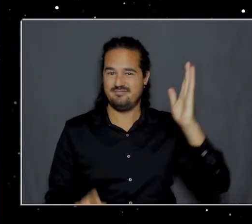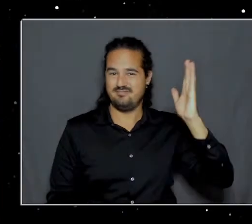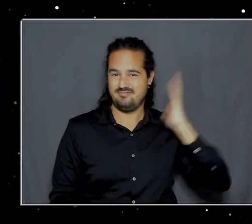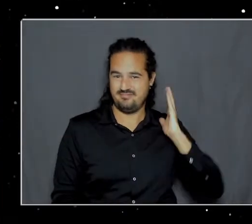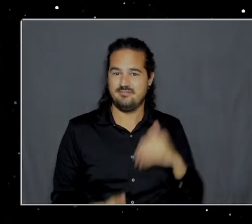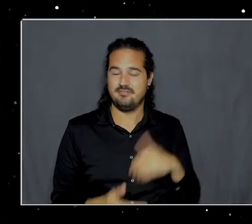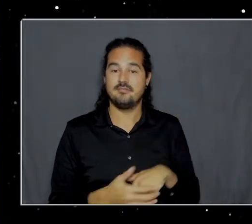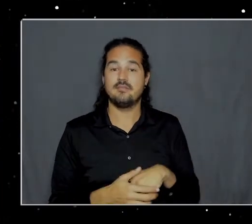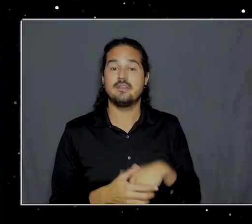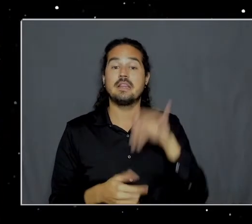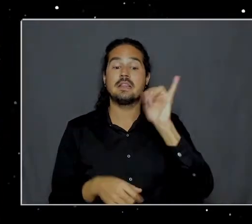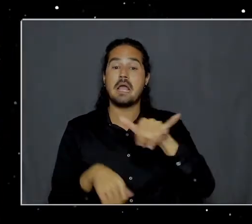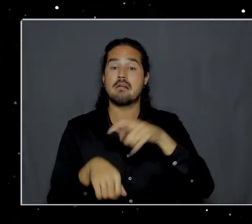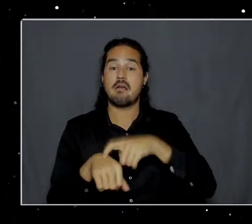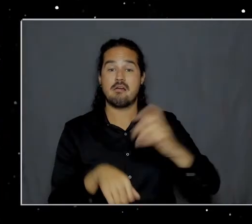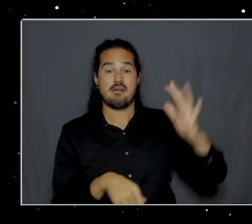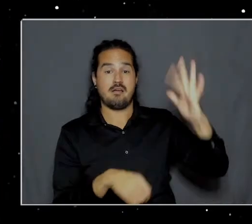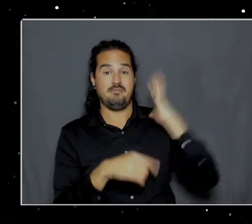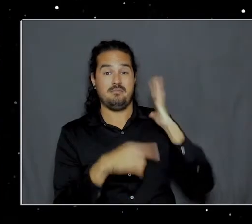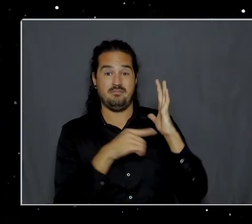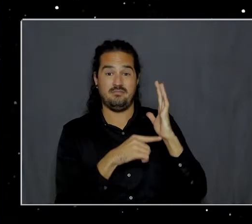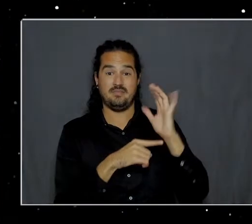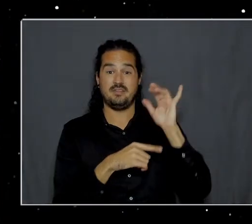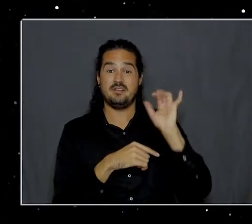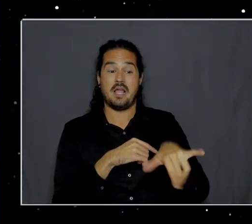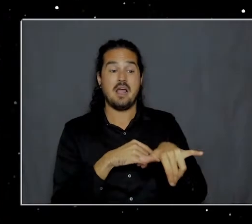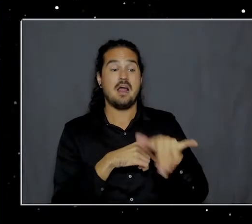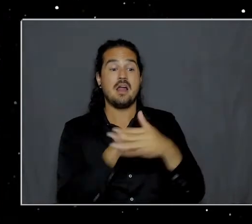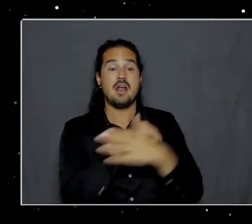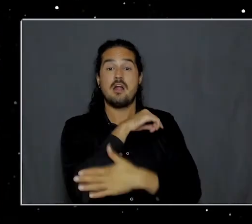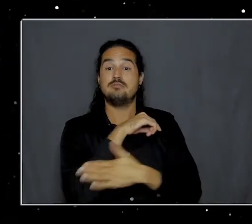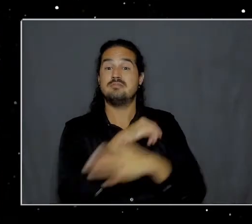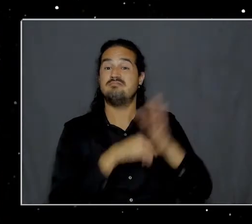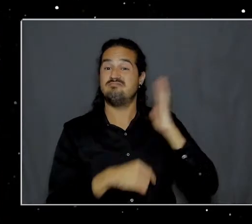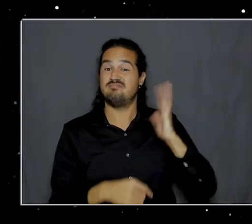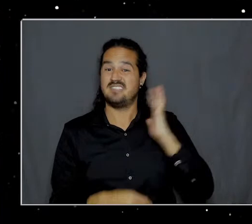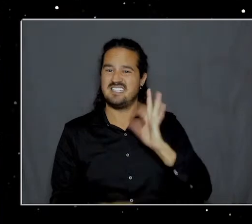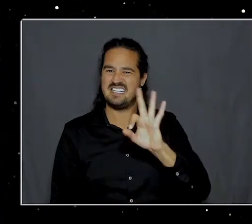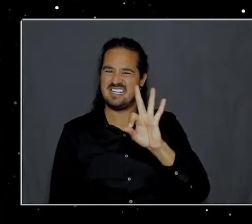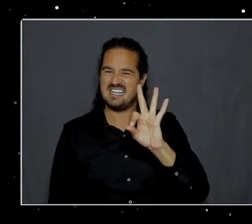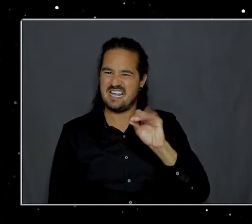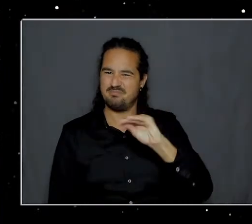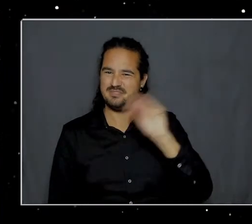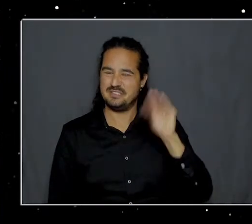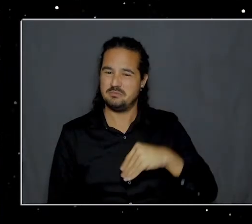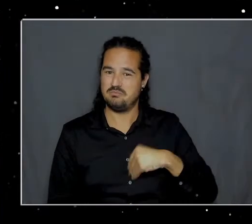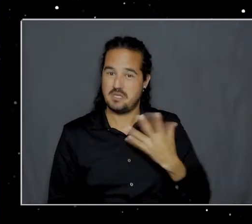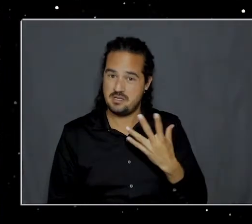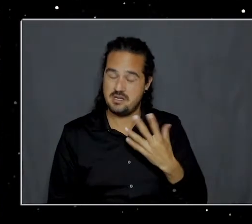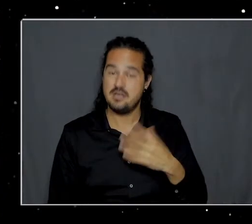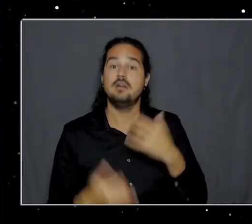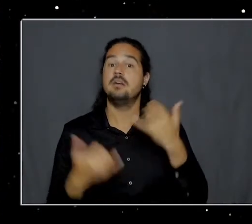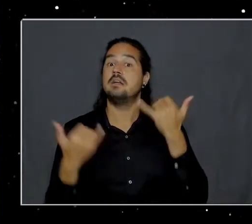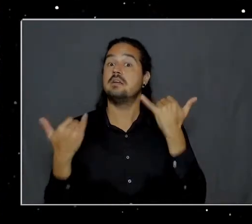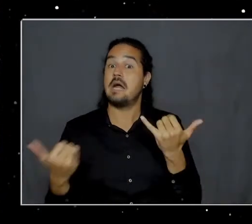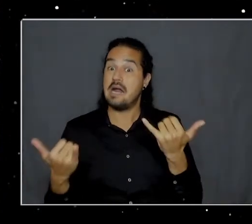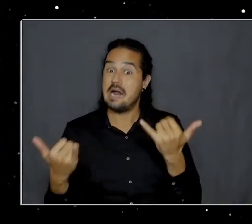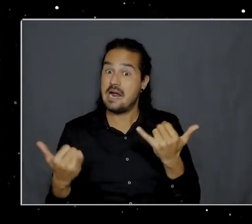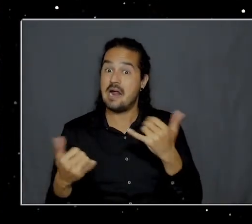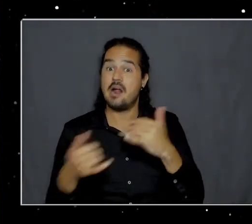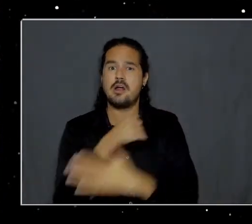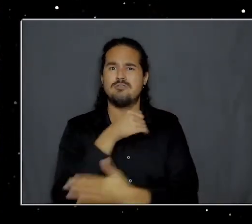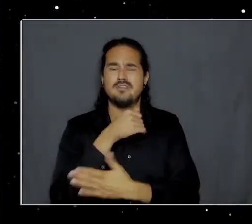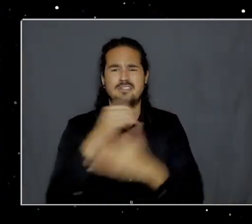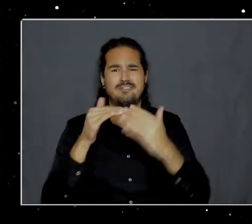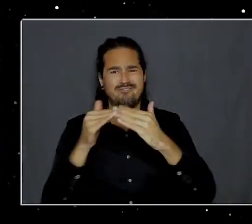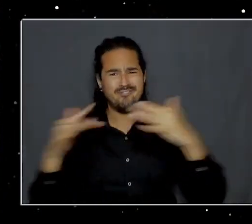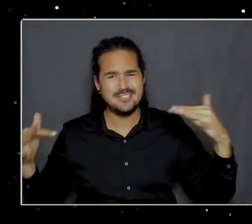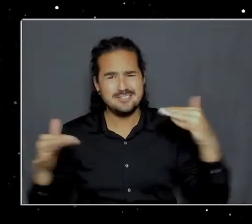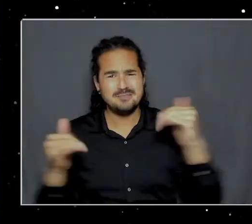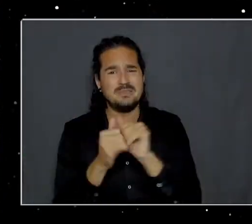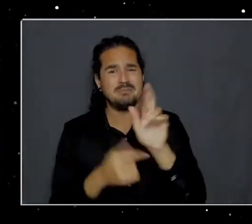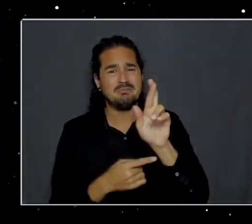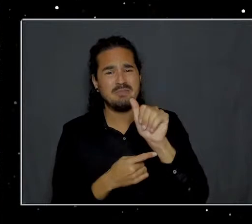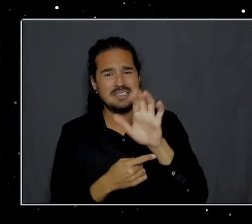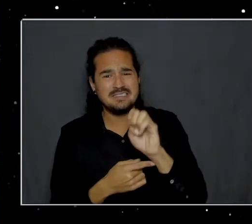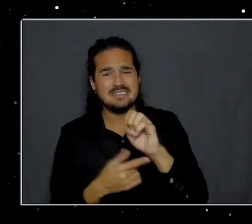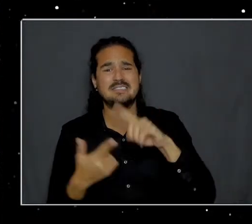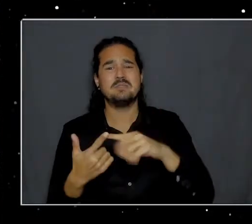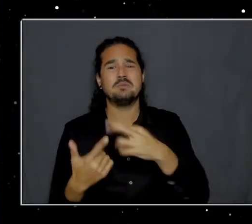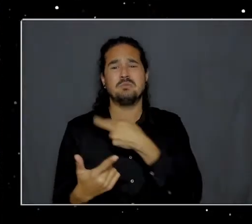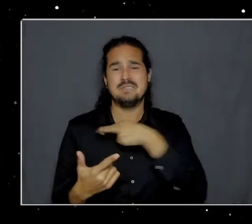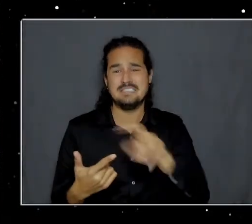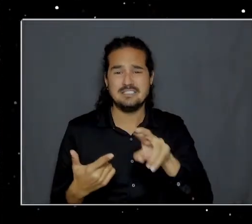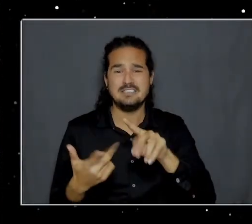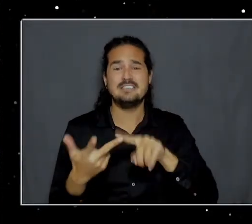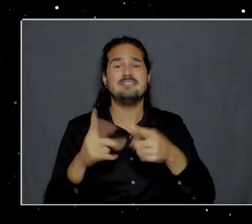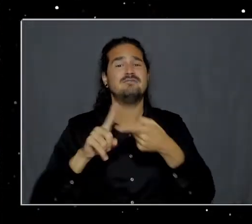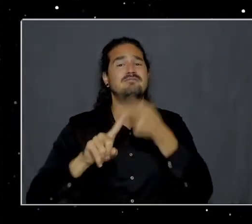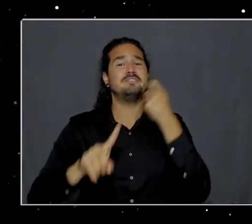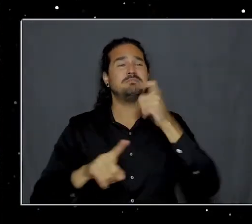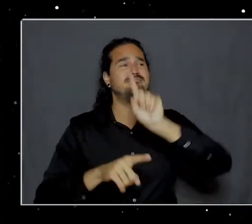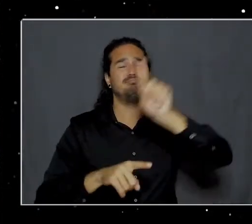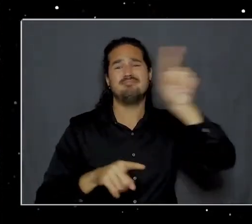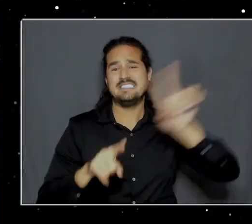THE COUNTRY WAS MORE THAN 90%